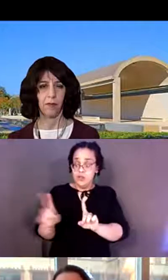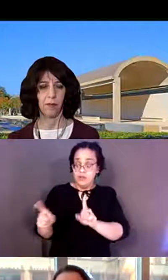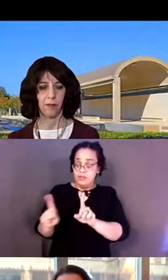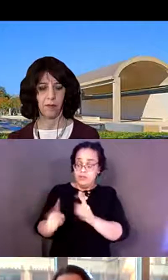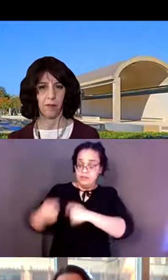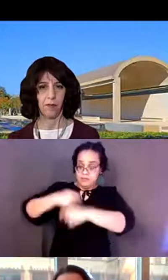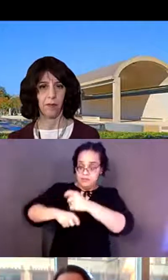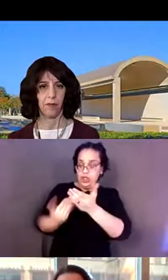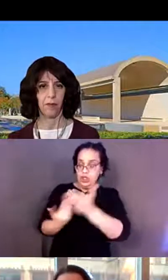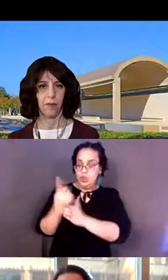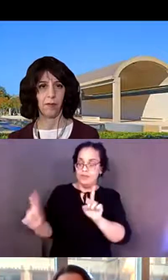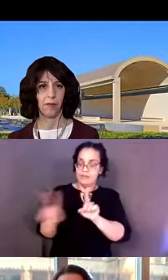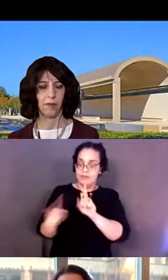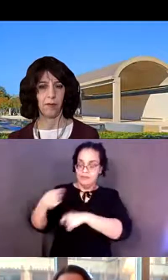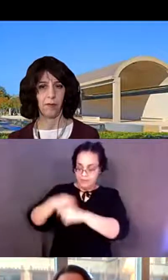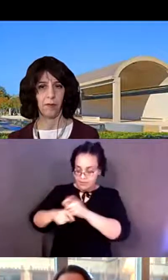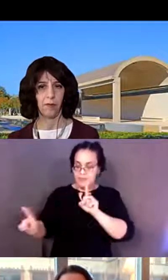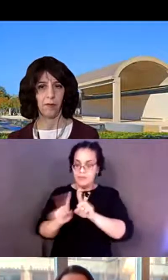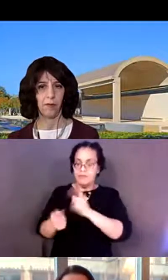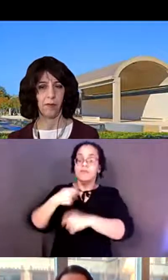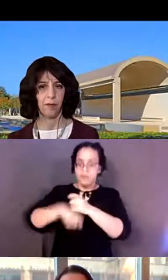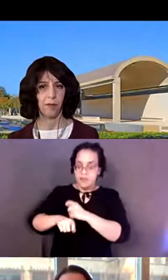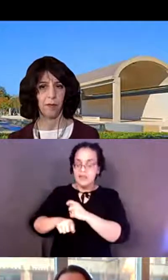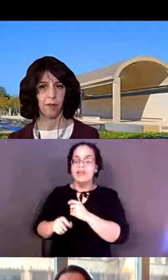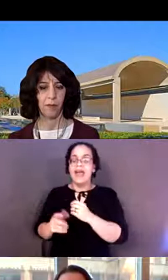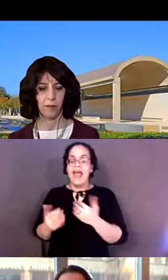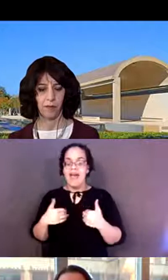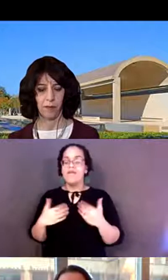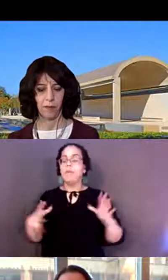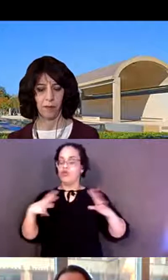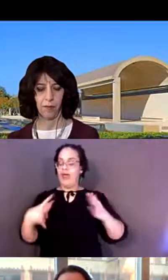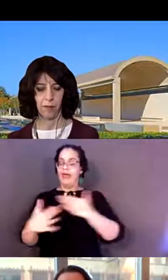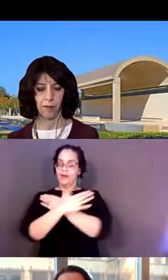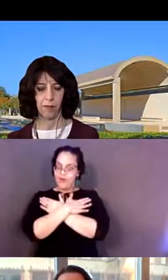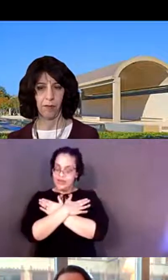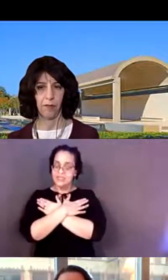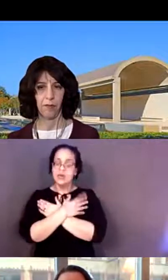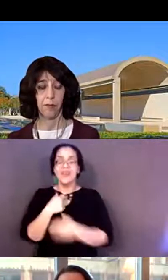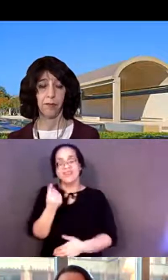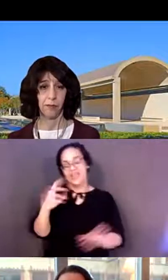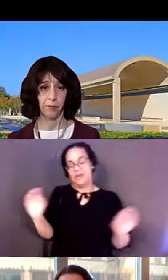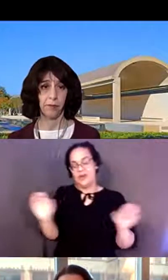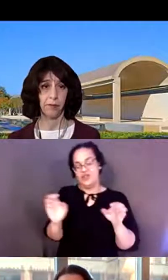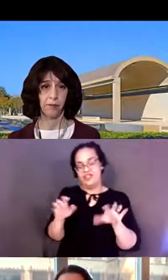rotate in to provide support, but also we understand that emergency departments are small and have limited